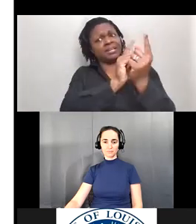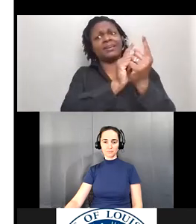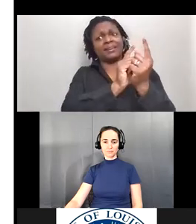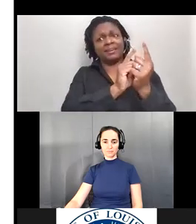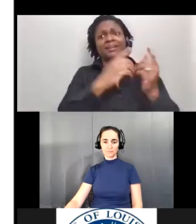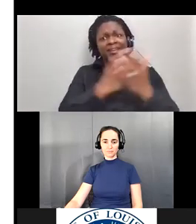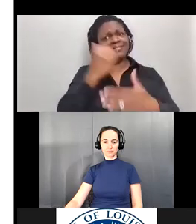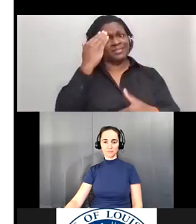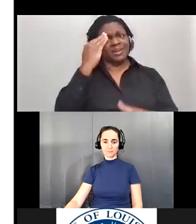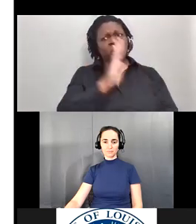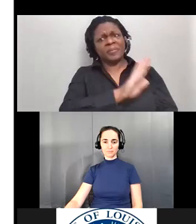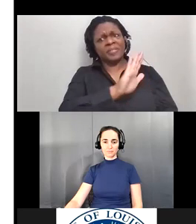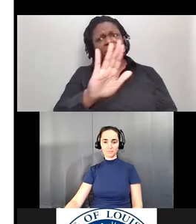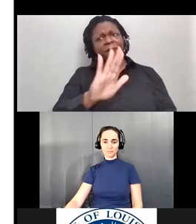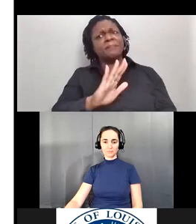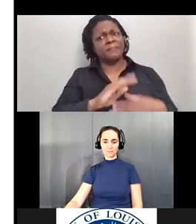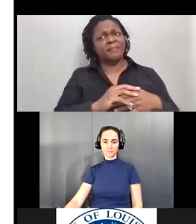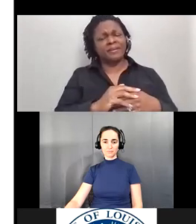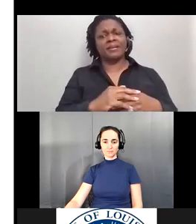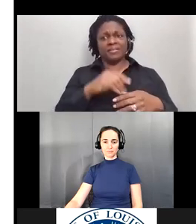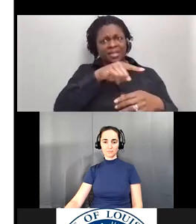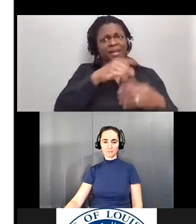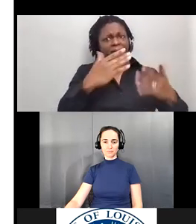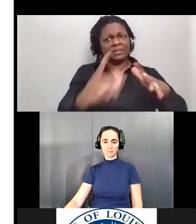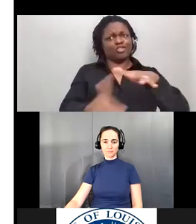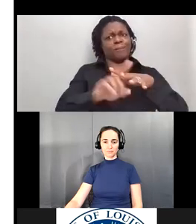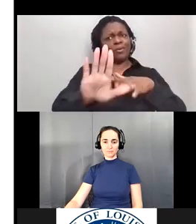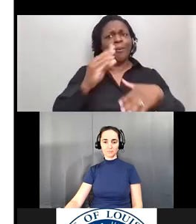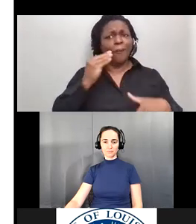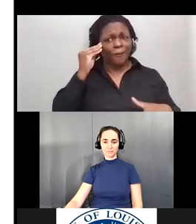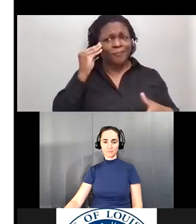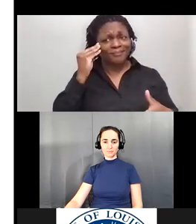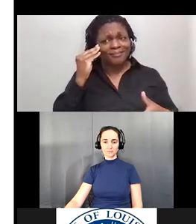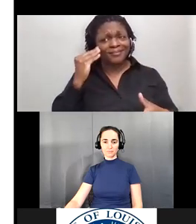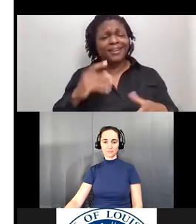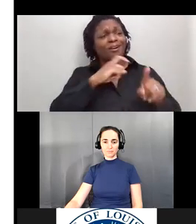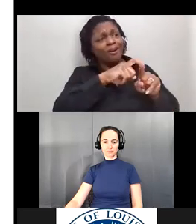come to your house to help you get to know those people call up and get be proactive.